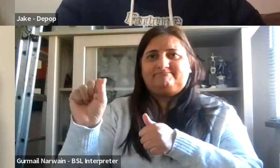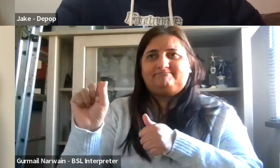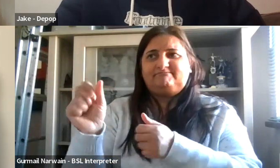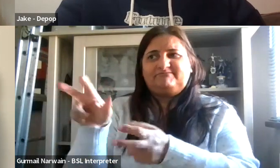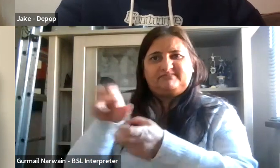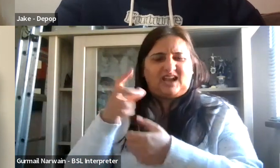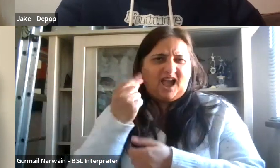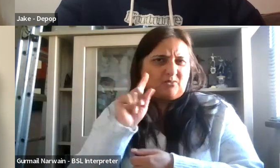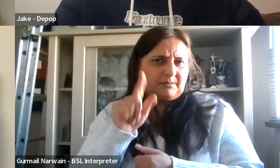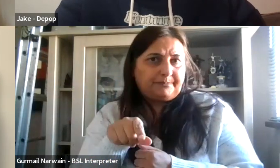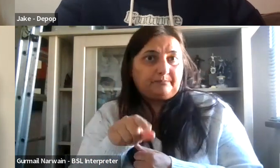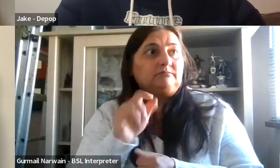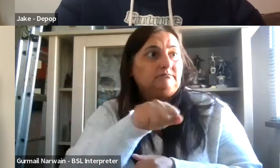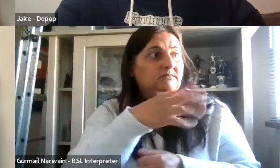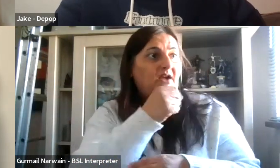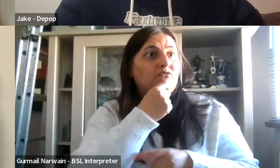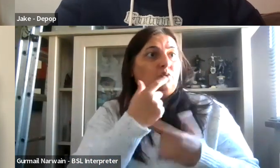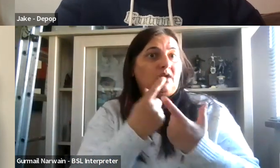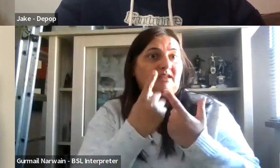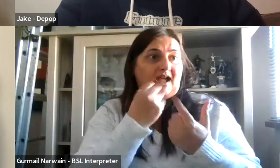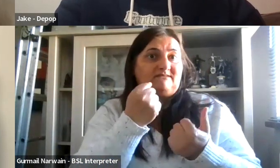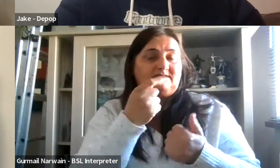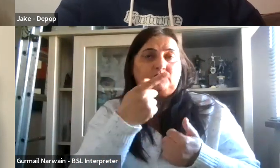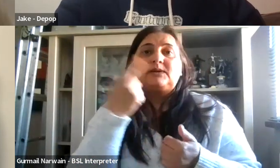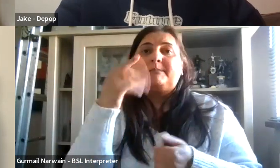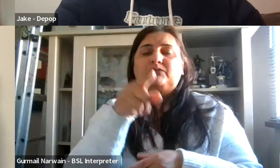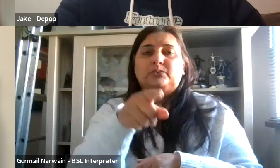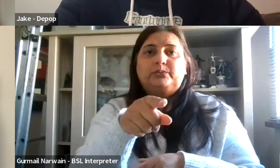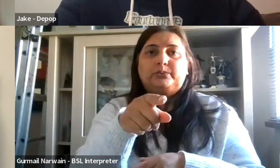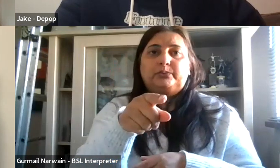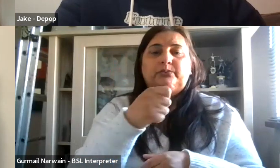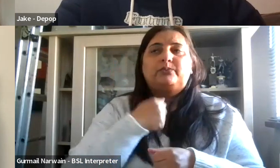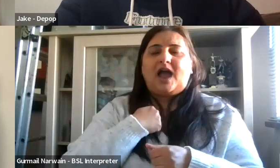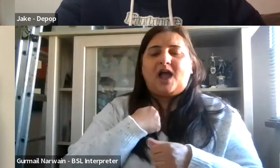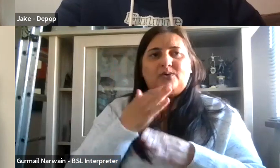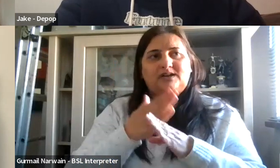Yeah, we've got quite a few things here. I think you mentioned earlier on that. comfortable and get the best out of the people. We have a hue.